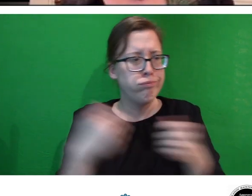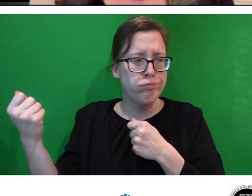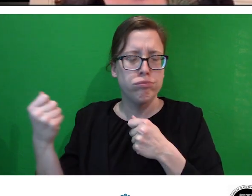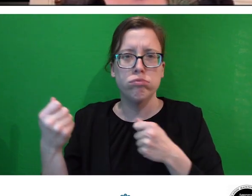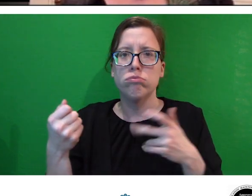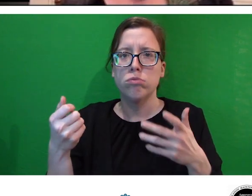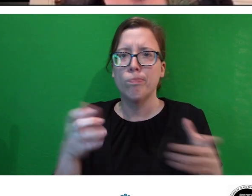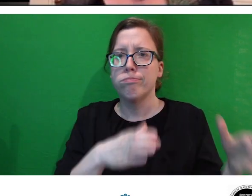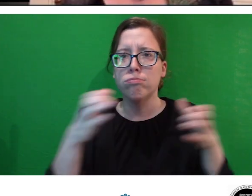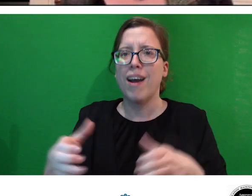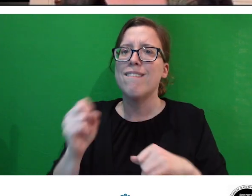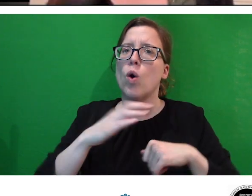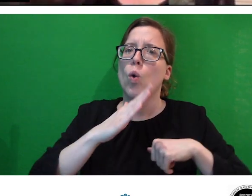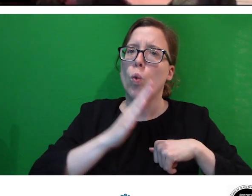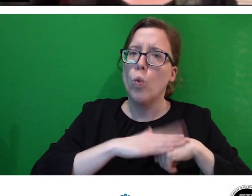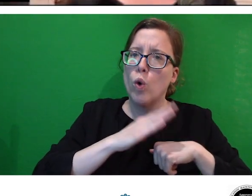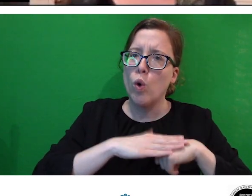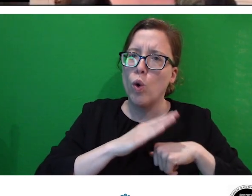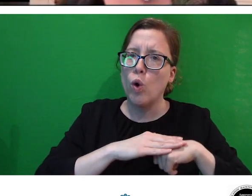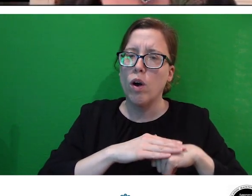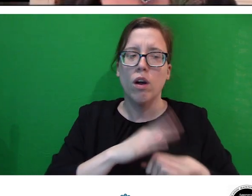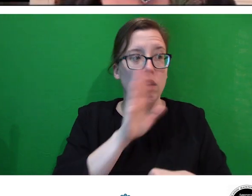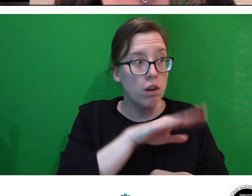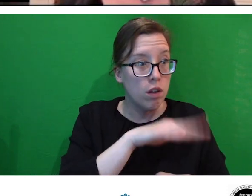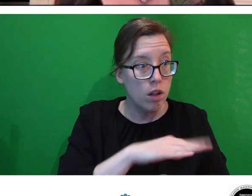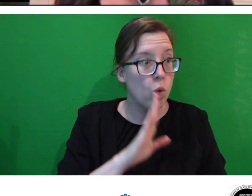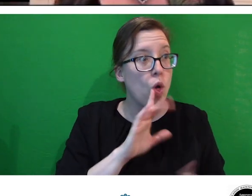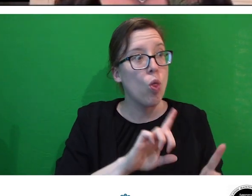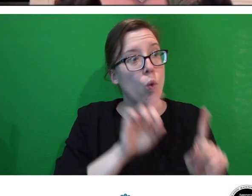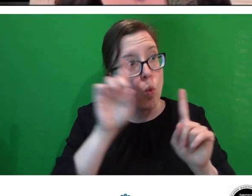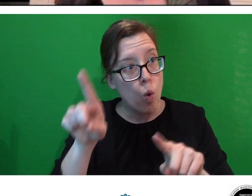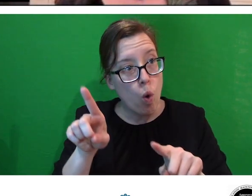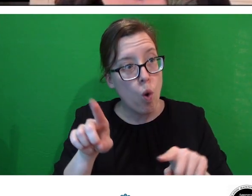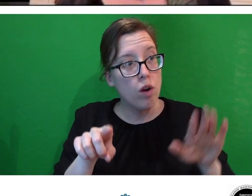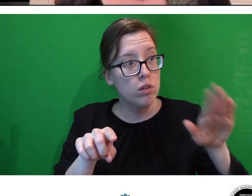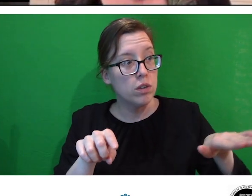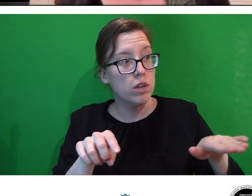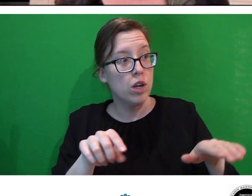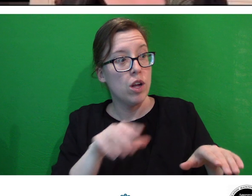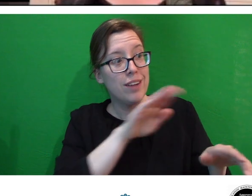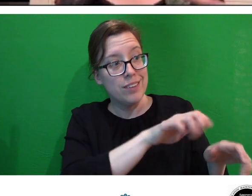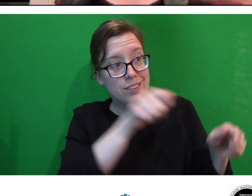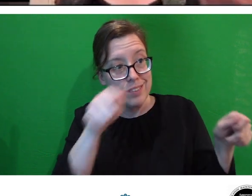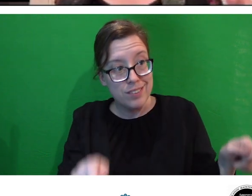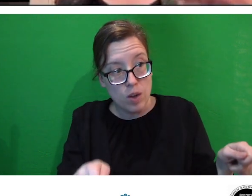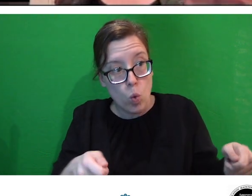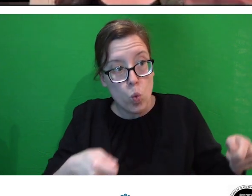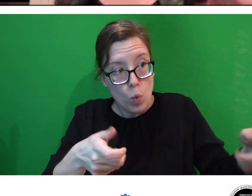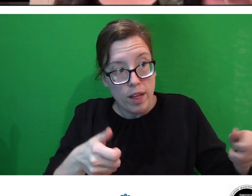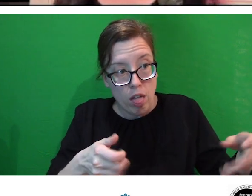wet my pants or turn around and slug them. No, that's not fair. You have to give the kid